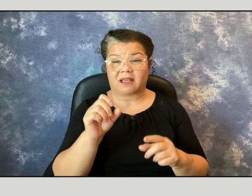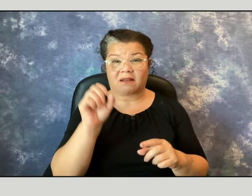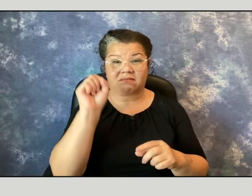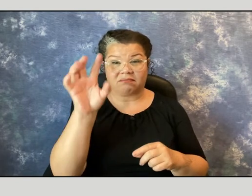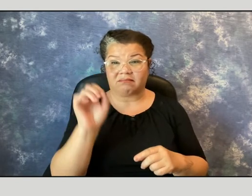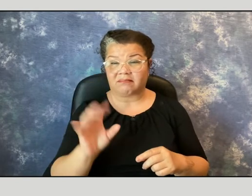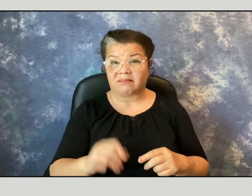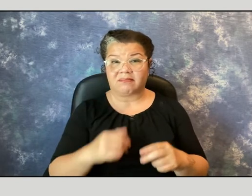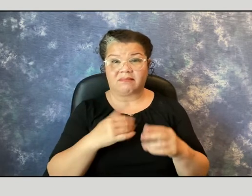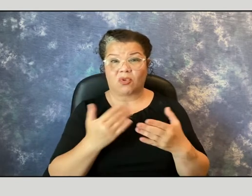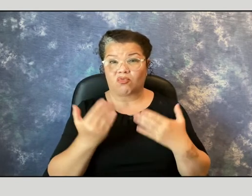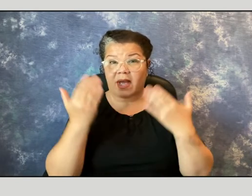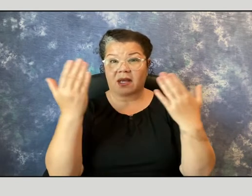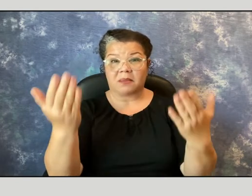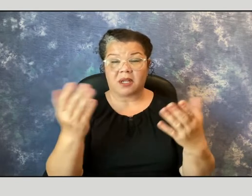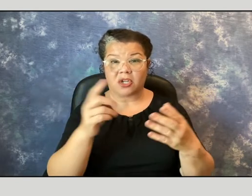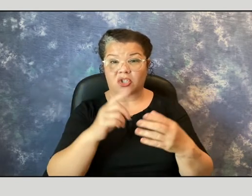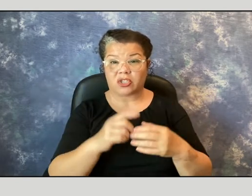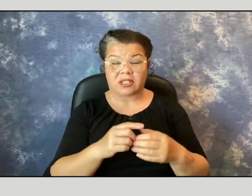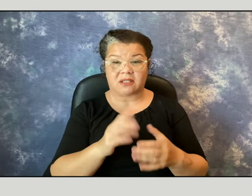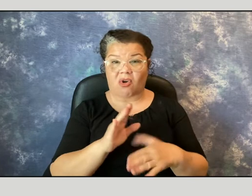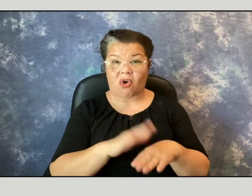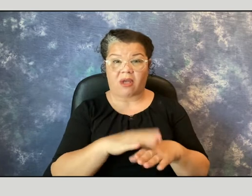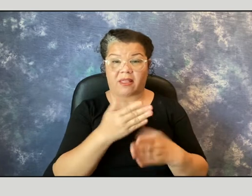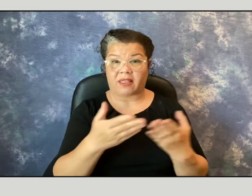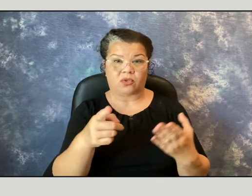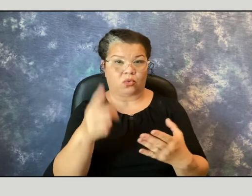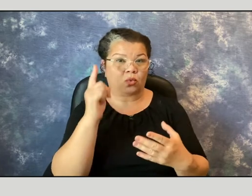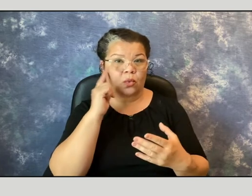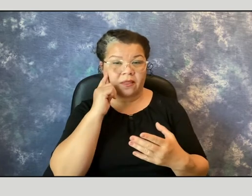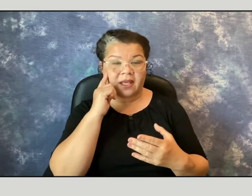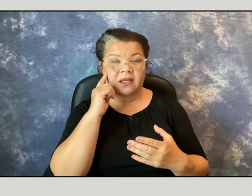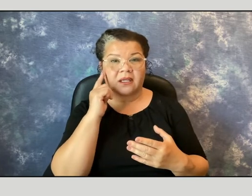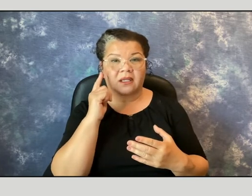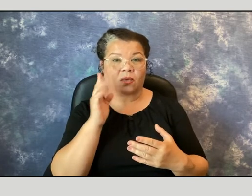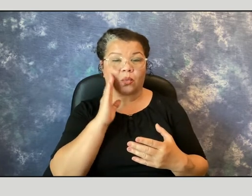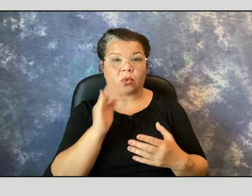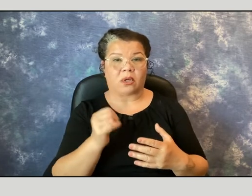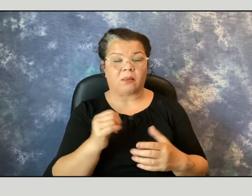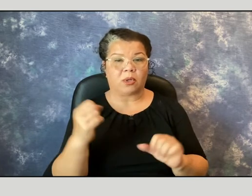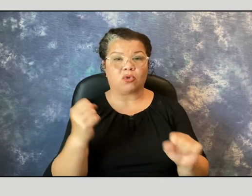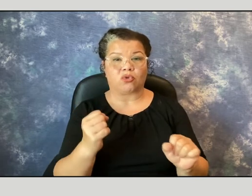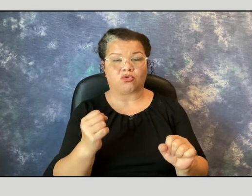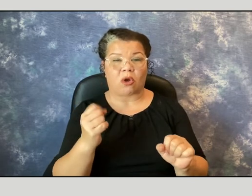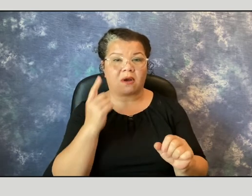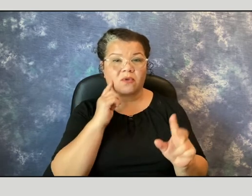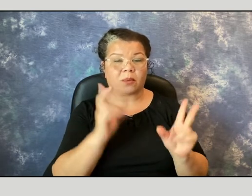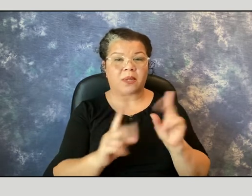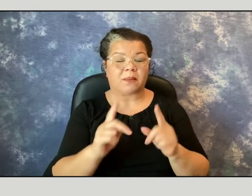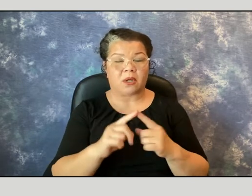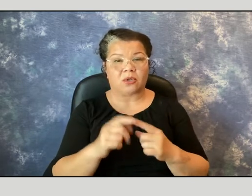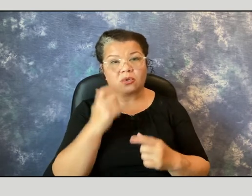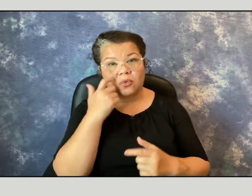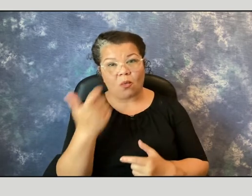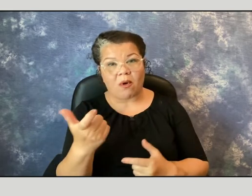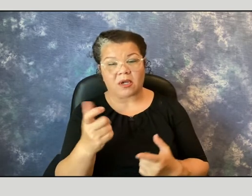on things that you you think would be really strong for people to have a look at, knowing that we can't cover it all.